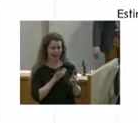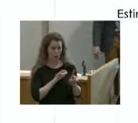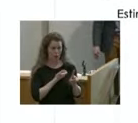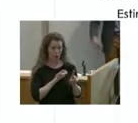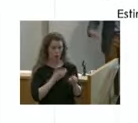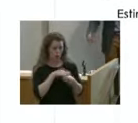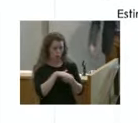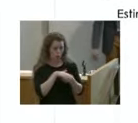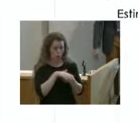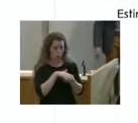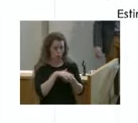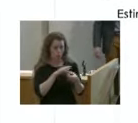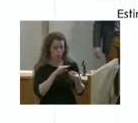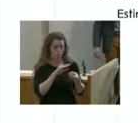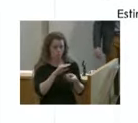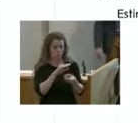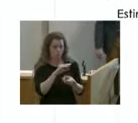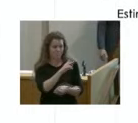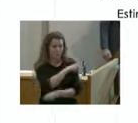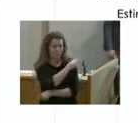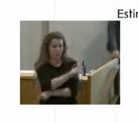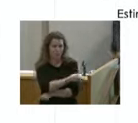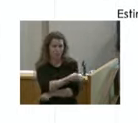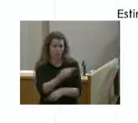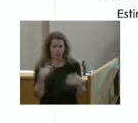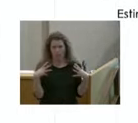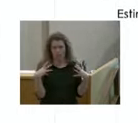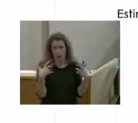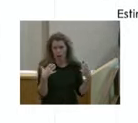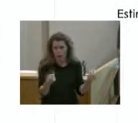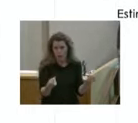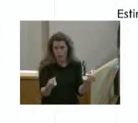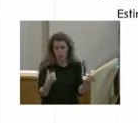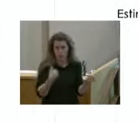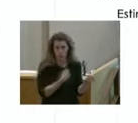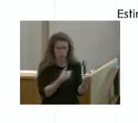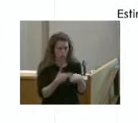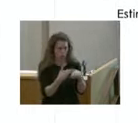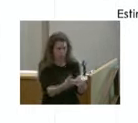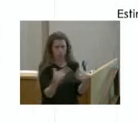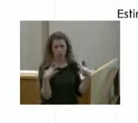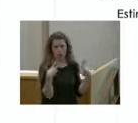and so no longer transmitting? Dr. Ennis: Yeah, so, if, if we could make this a completely